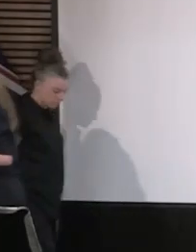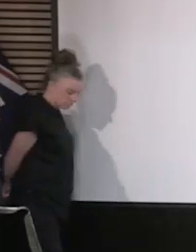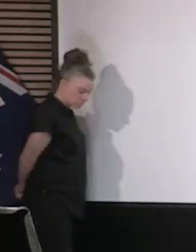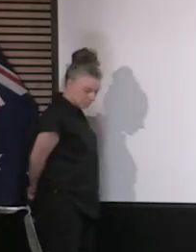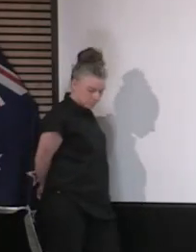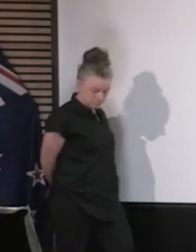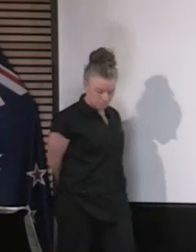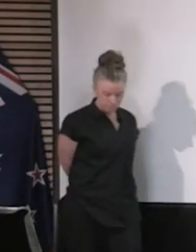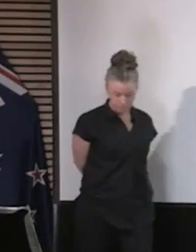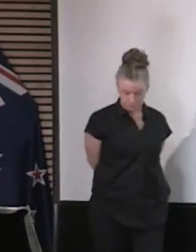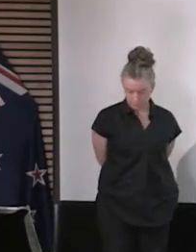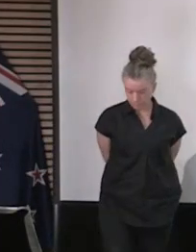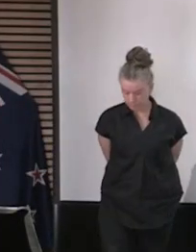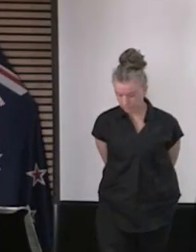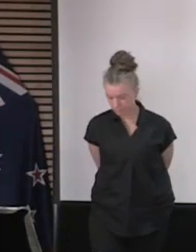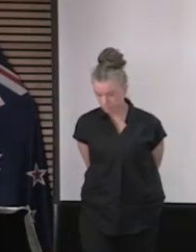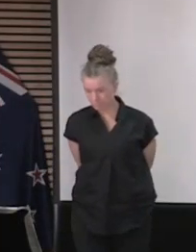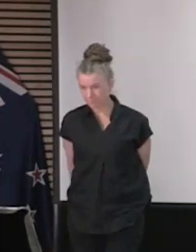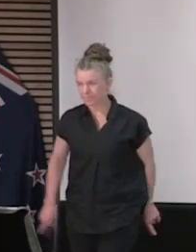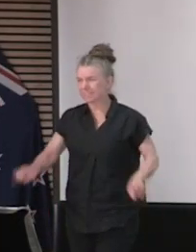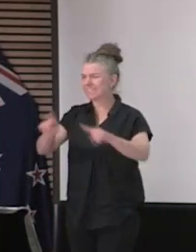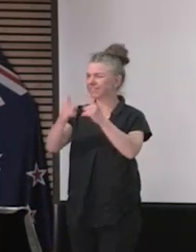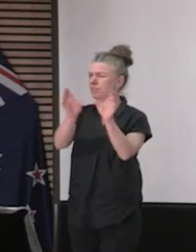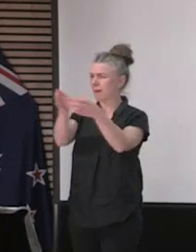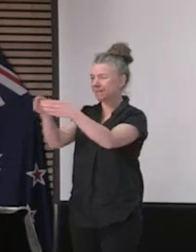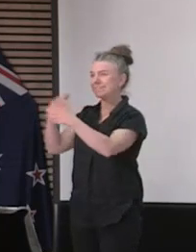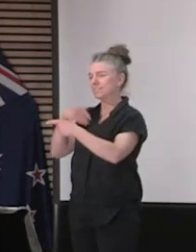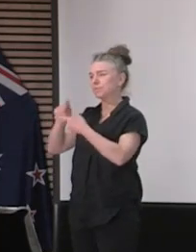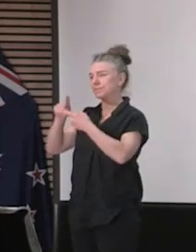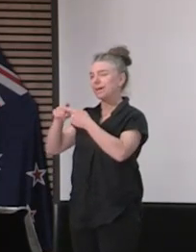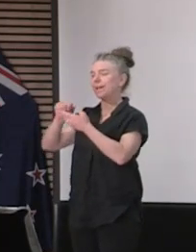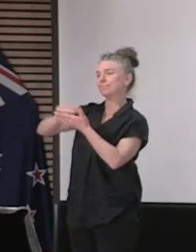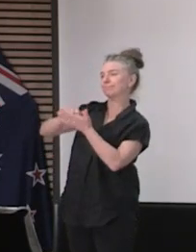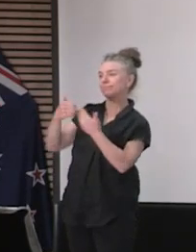What factors willyou take into account whendetermining when the electionwill be held?